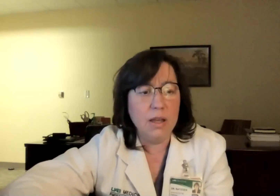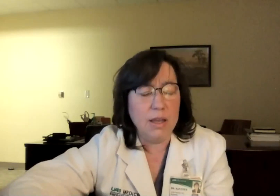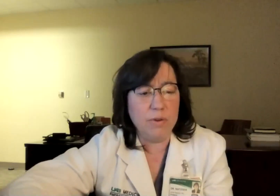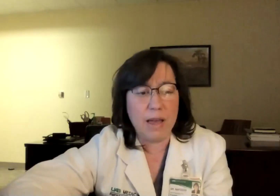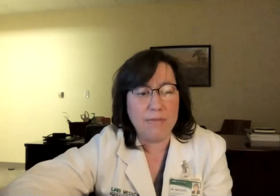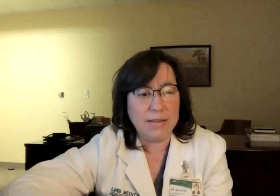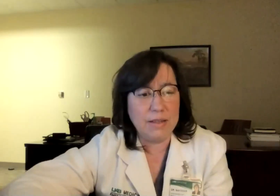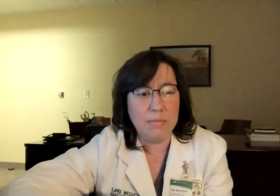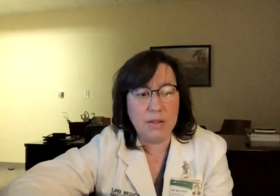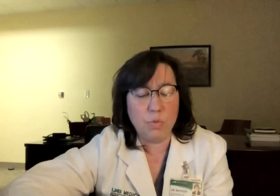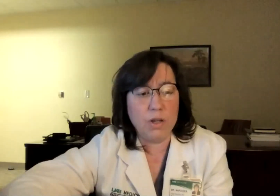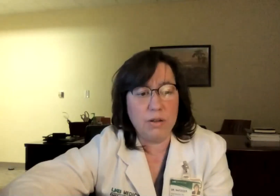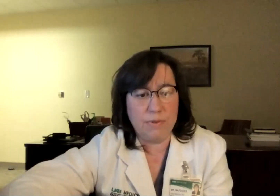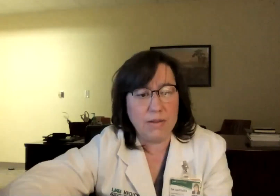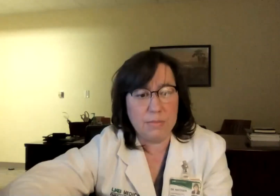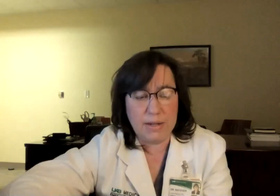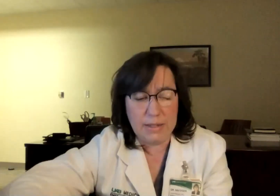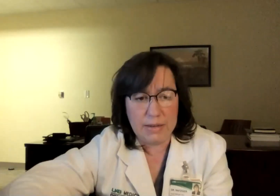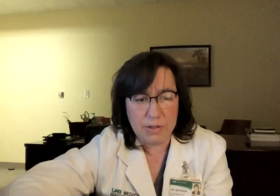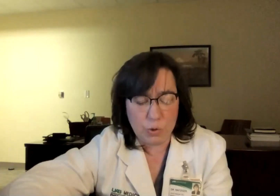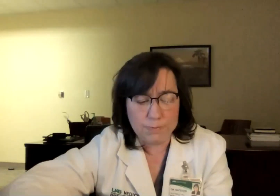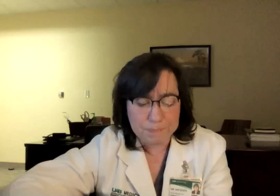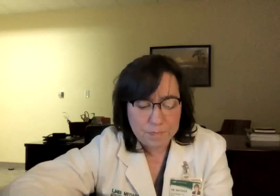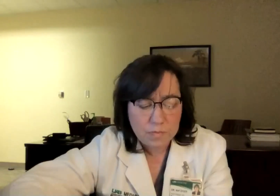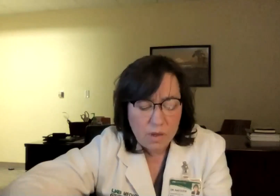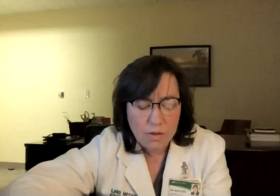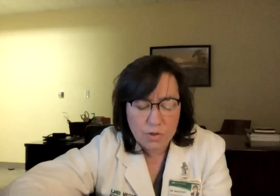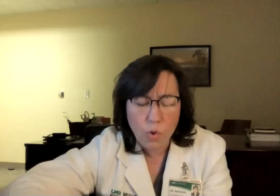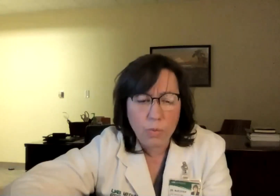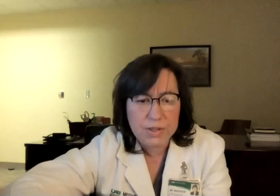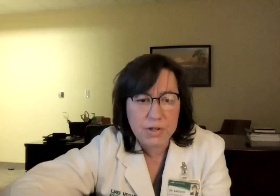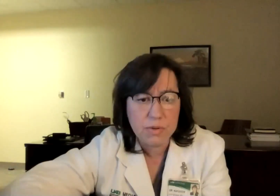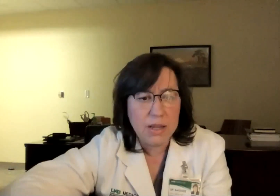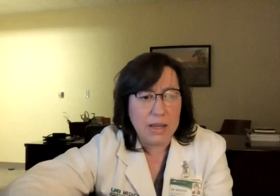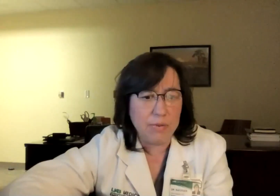if we've got vaccine mixed we're going to find somebody to give it to so what do we do if we've